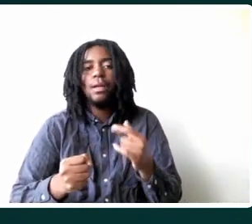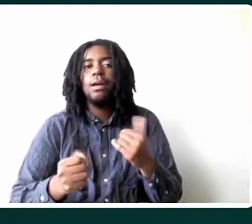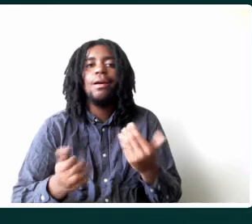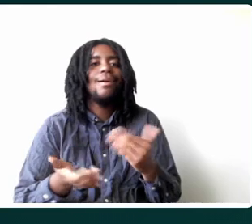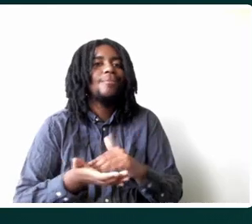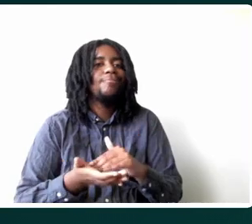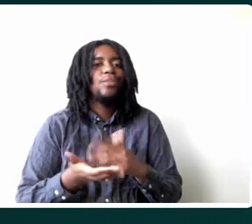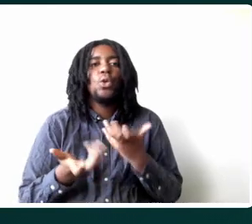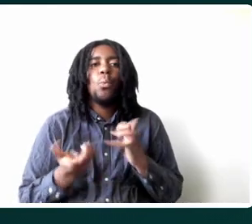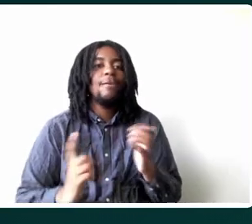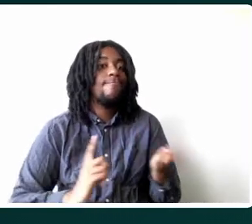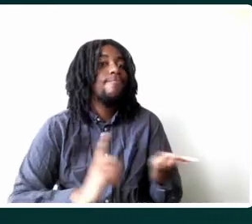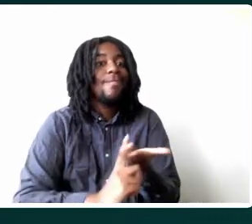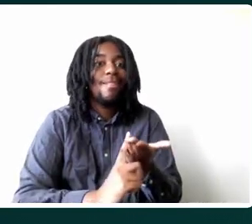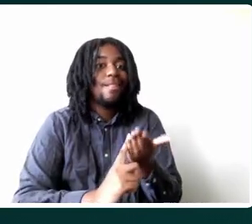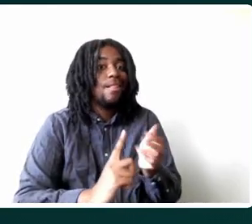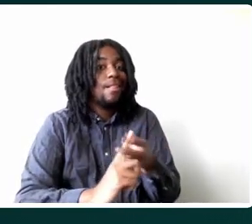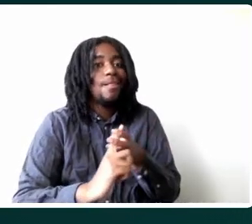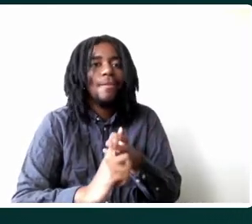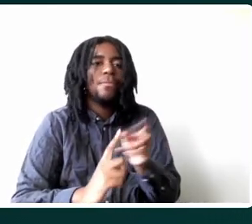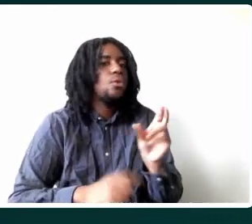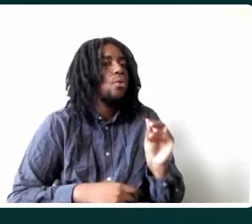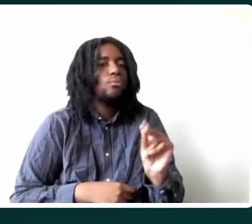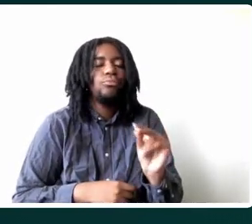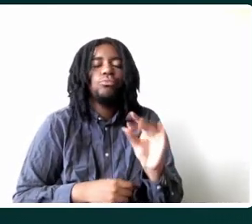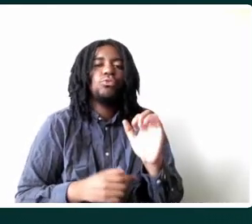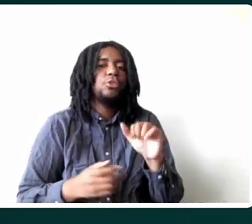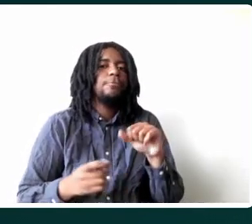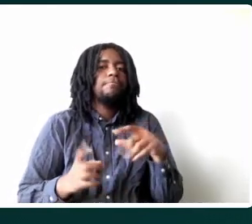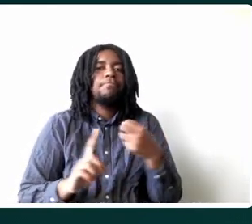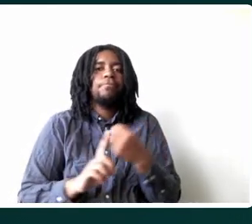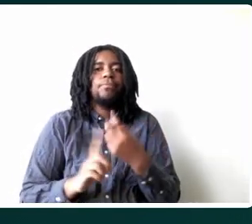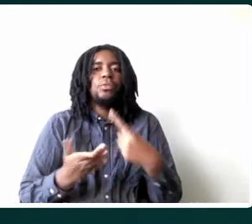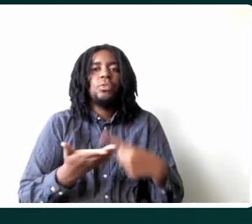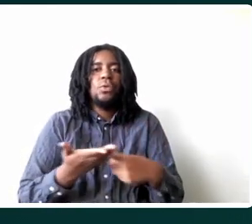Your point is just to talk a little bit about what this issue means in your life." You can see here